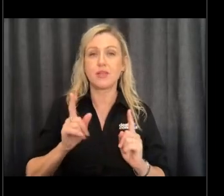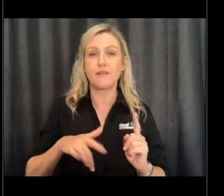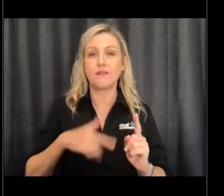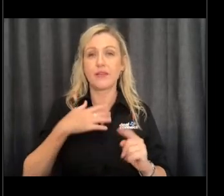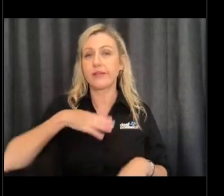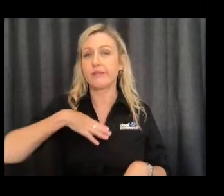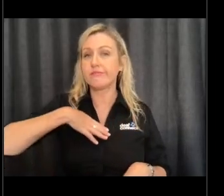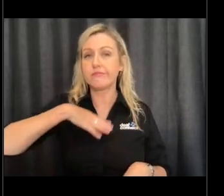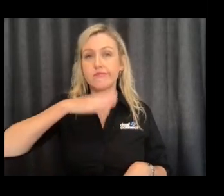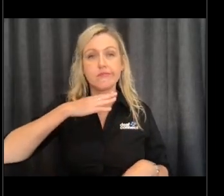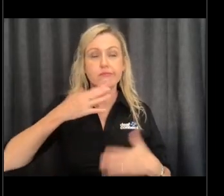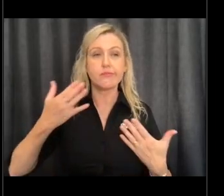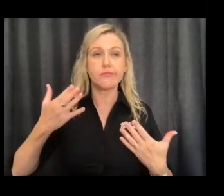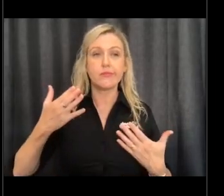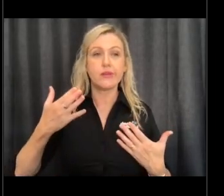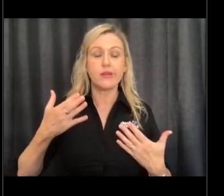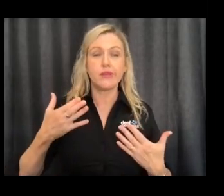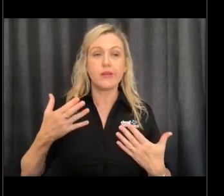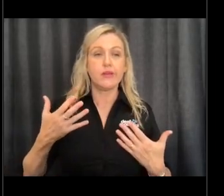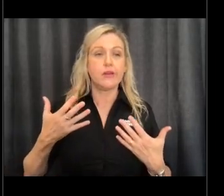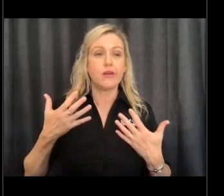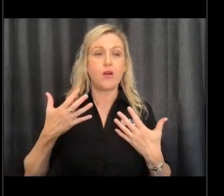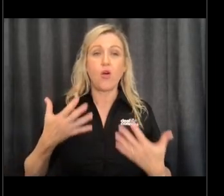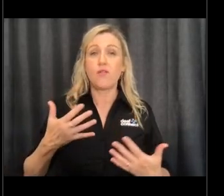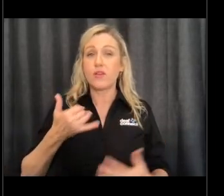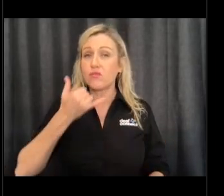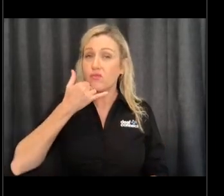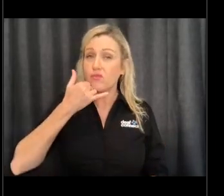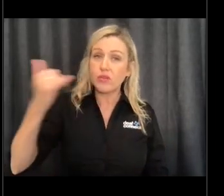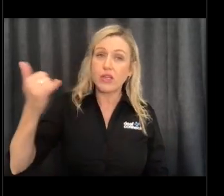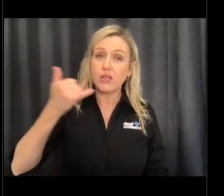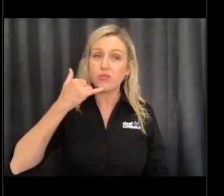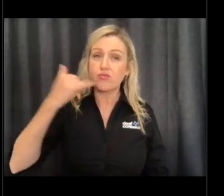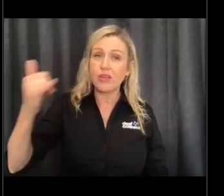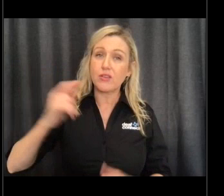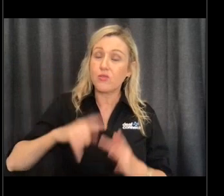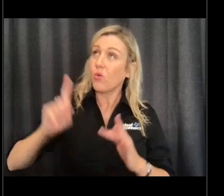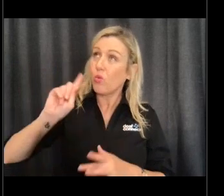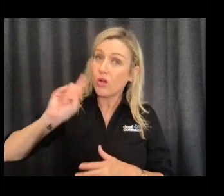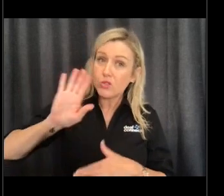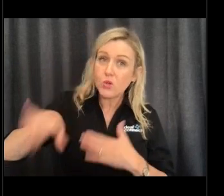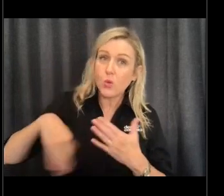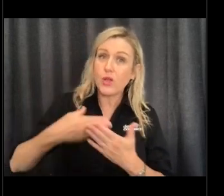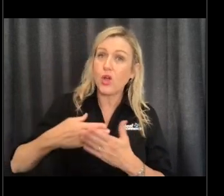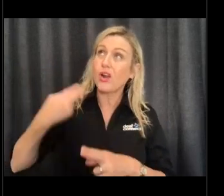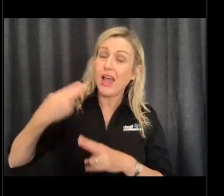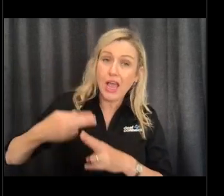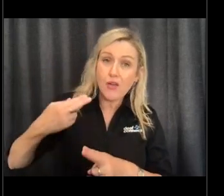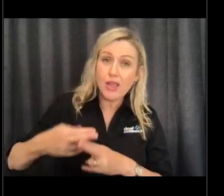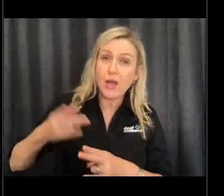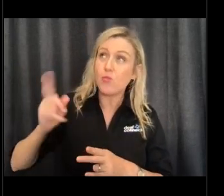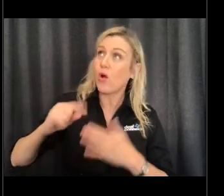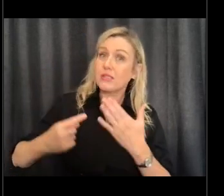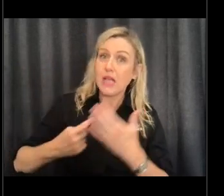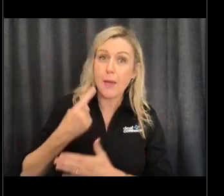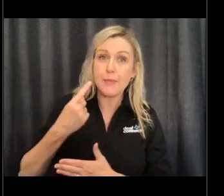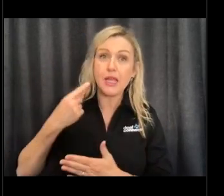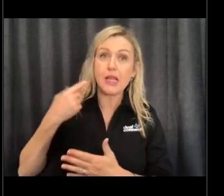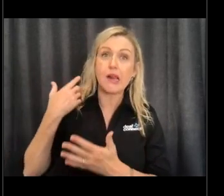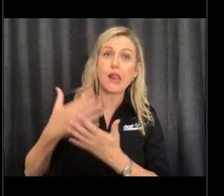client is often ringing the insurer daily saying, what's going on? Hurry up. What's happening? Et cetera, et cetera.